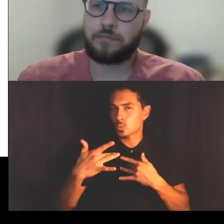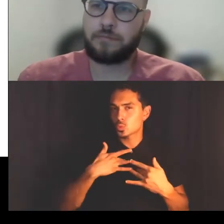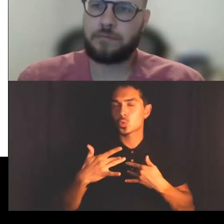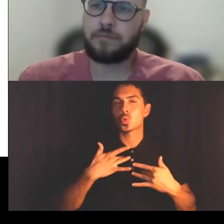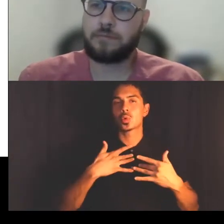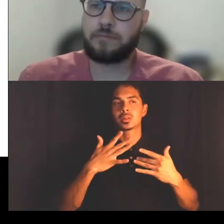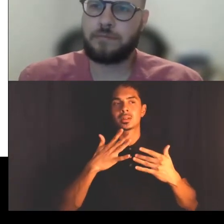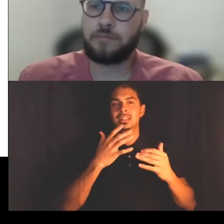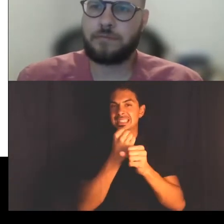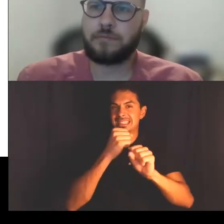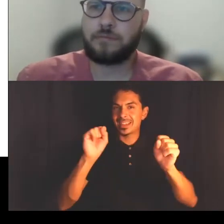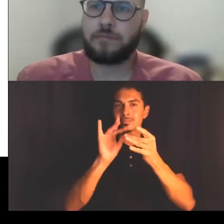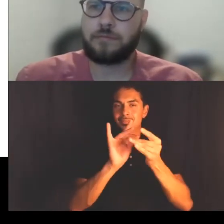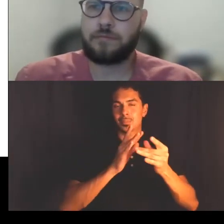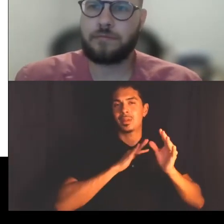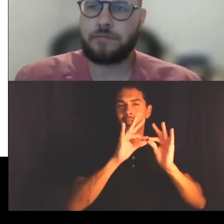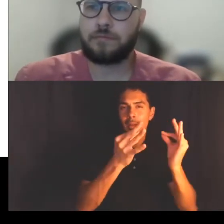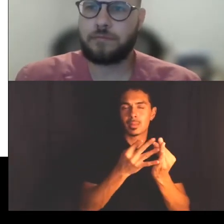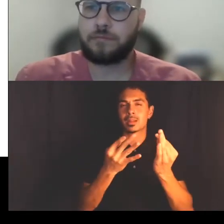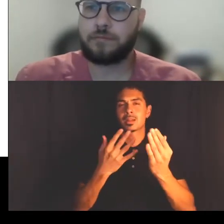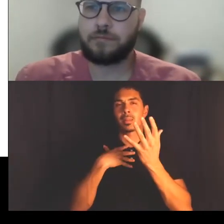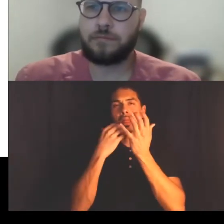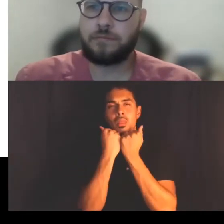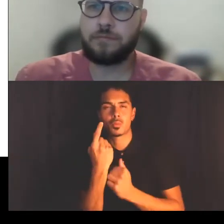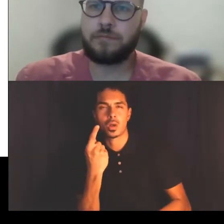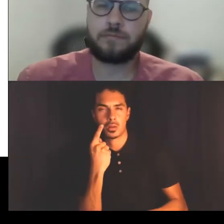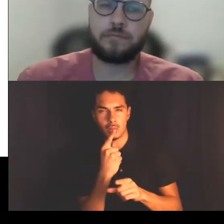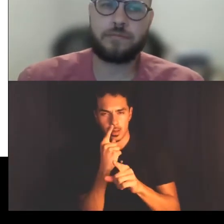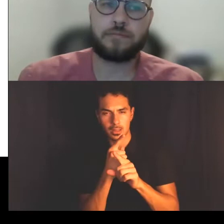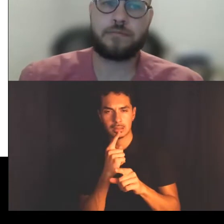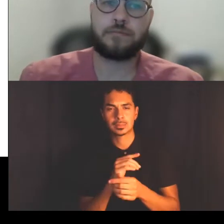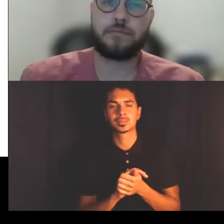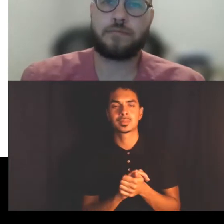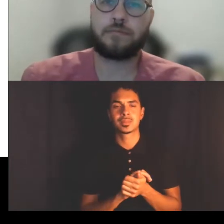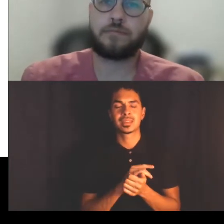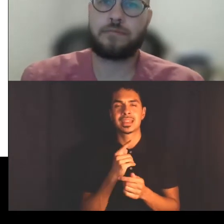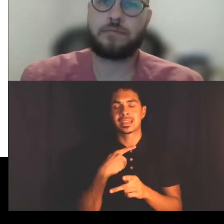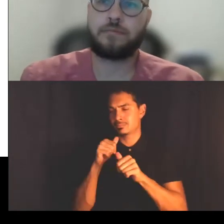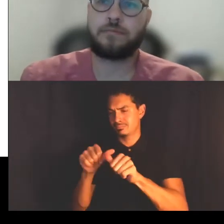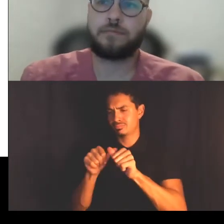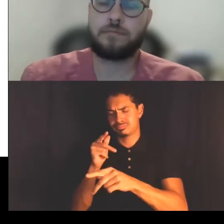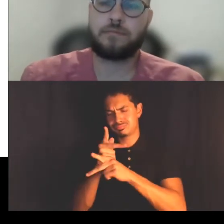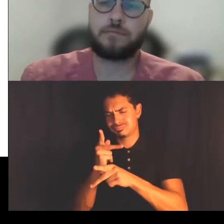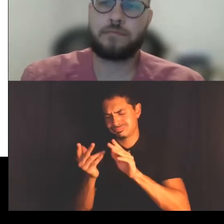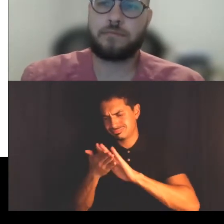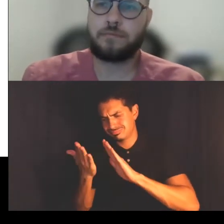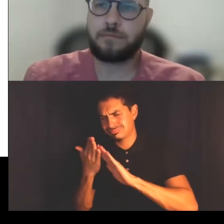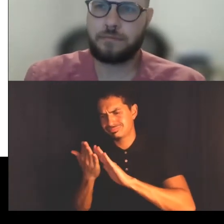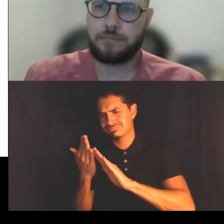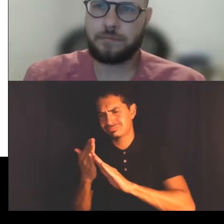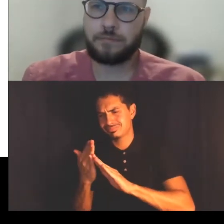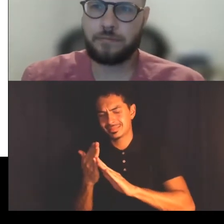doing this care, and then looking to my community and trying to support my community and equipping each other